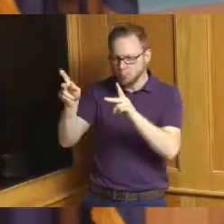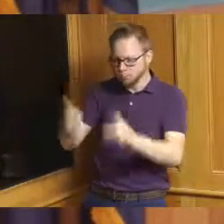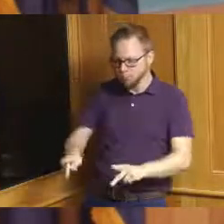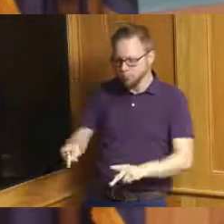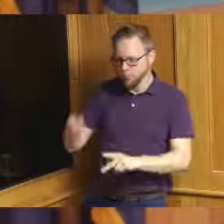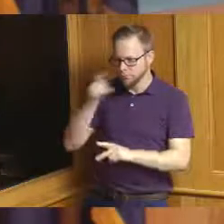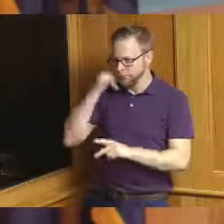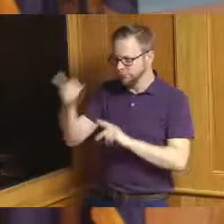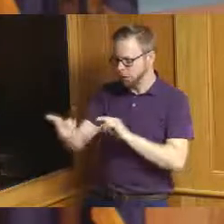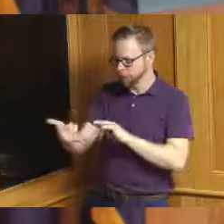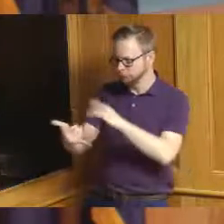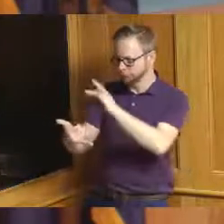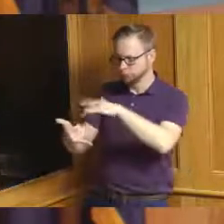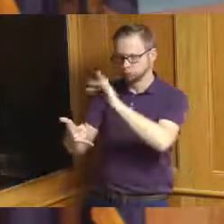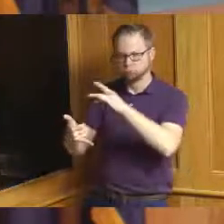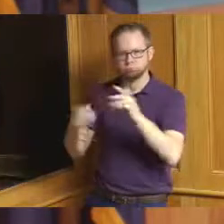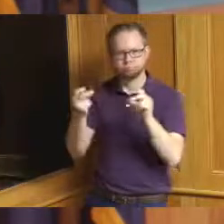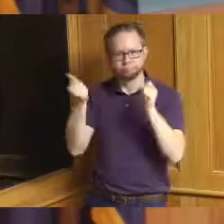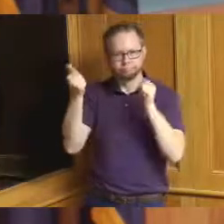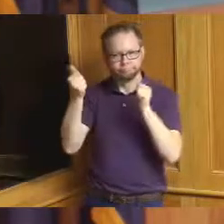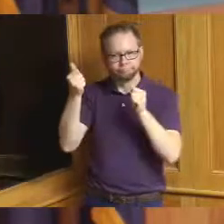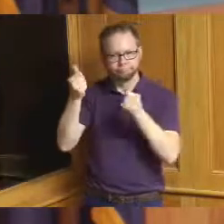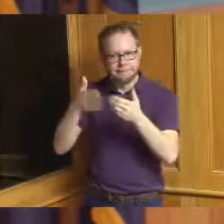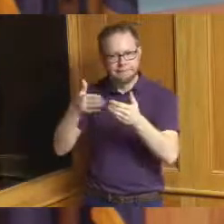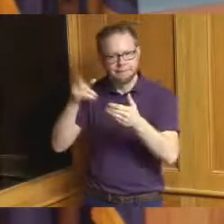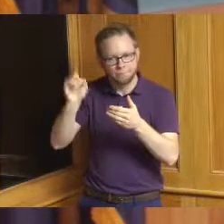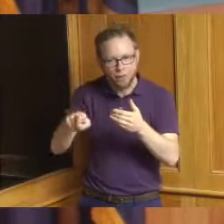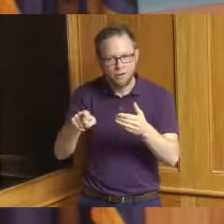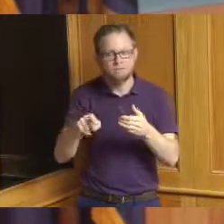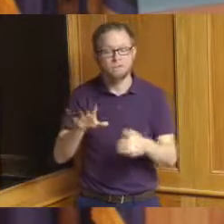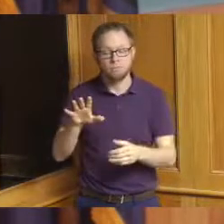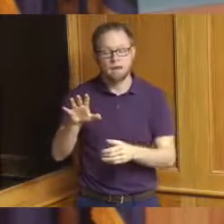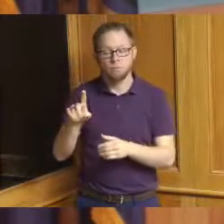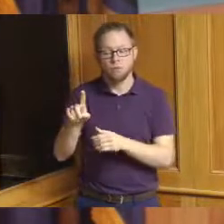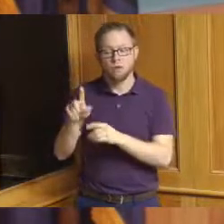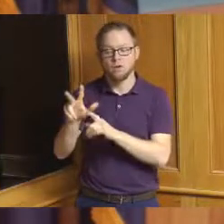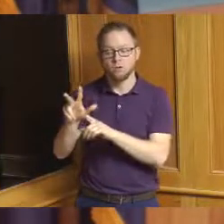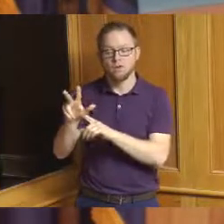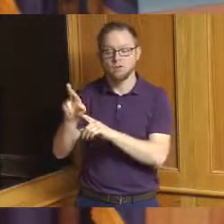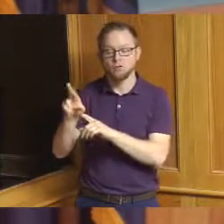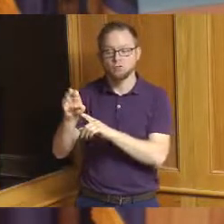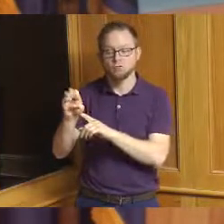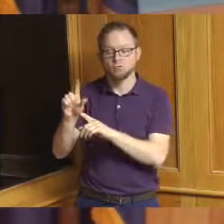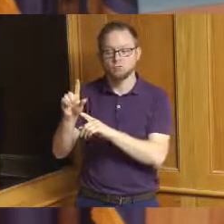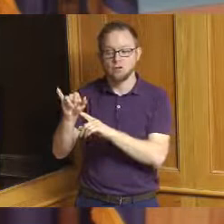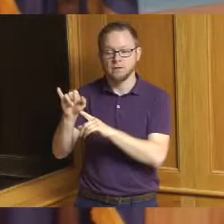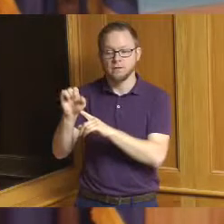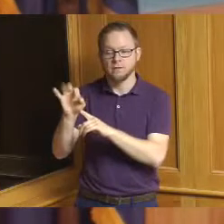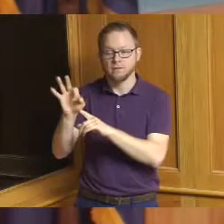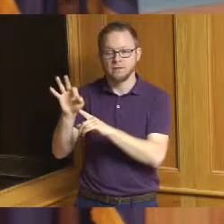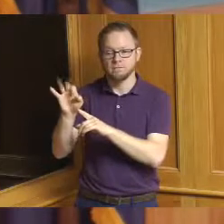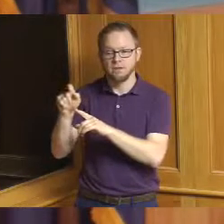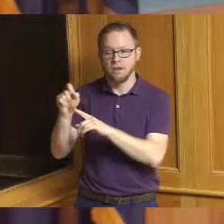and bridge it we work together and we've got 513relief.org you can pull it up on any smartphone